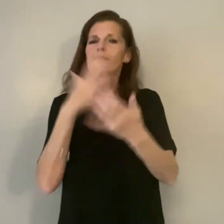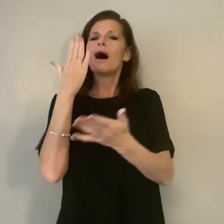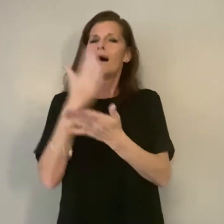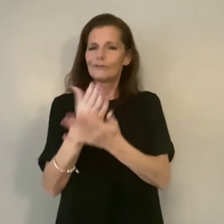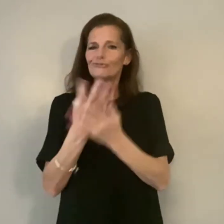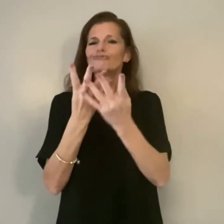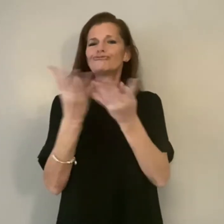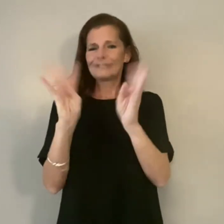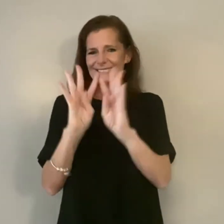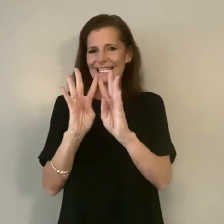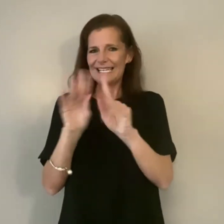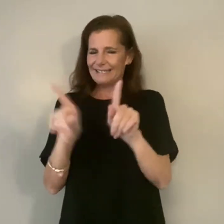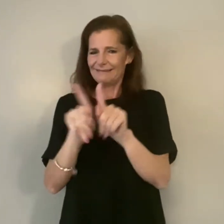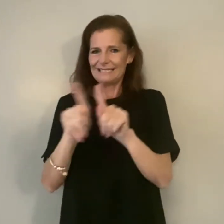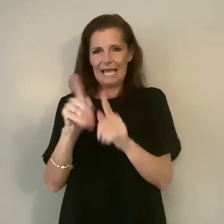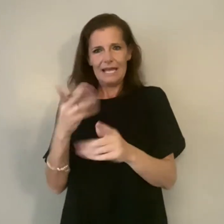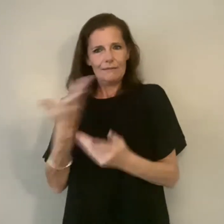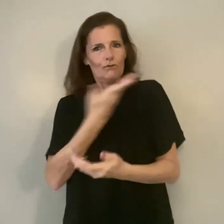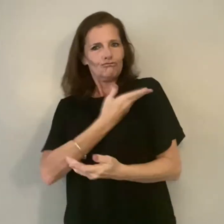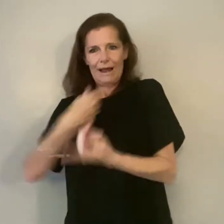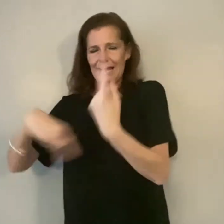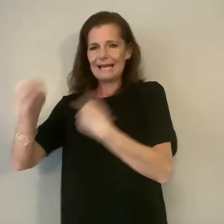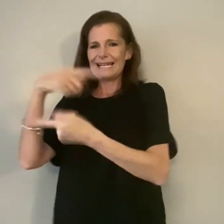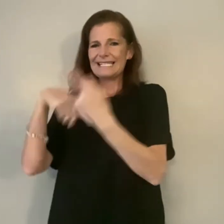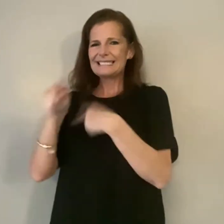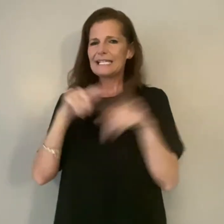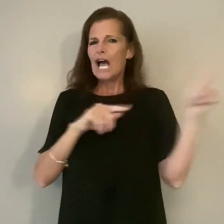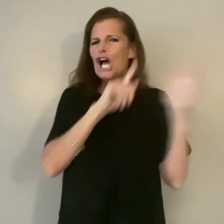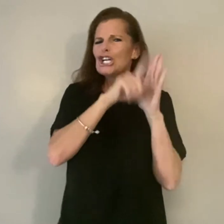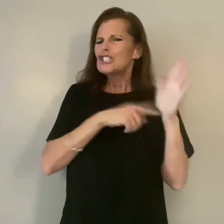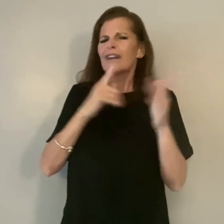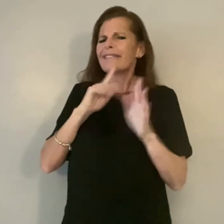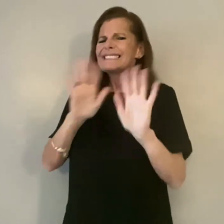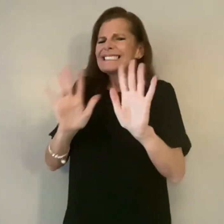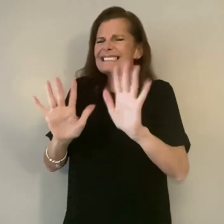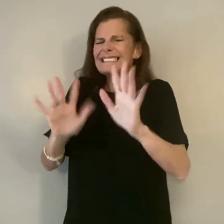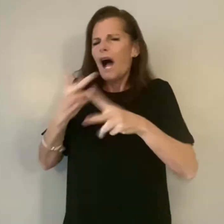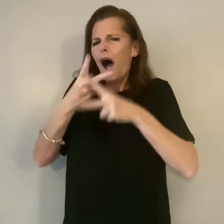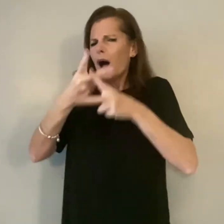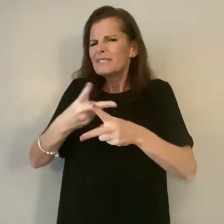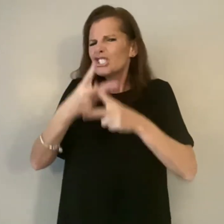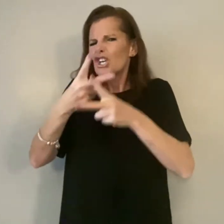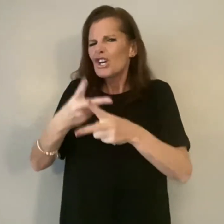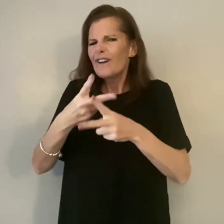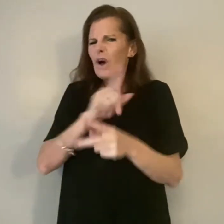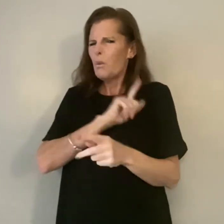and you have the same rights as everybody else who's in the room. And we need a different word other than observer, right?